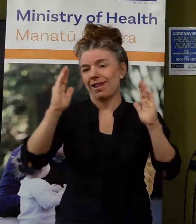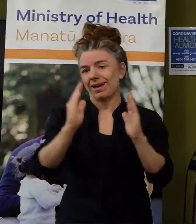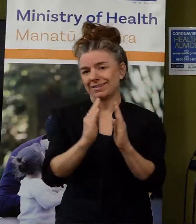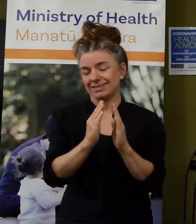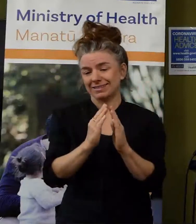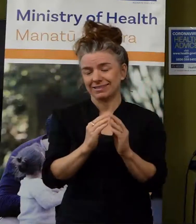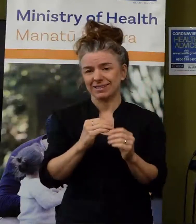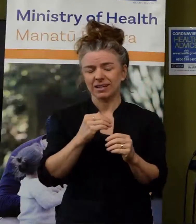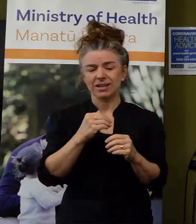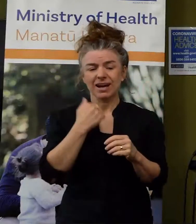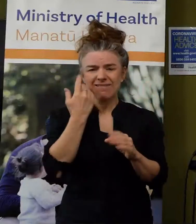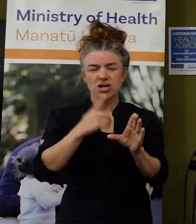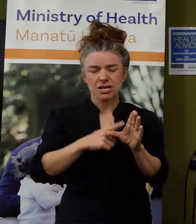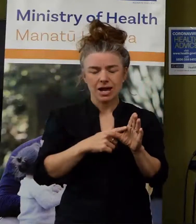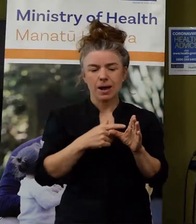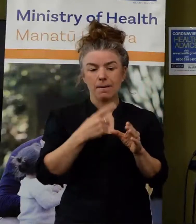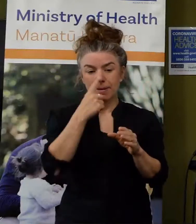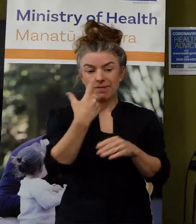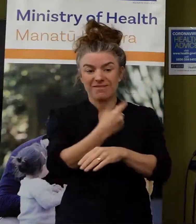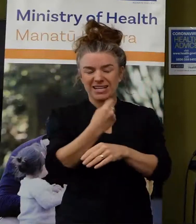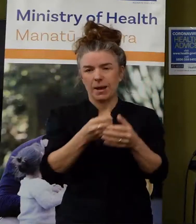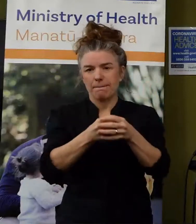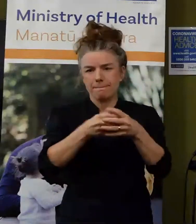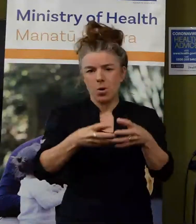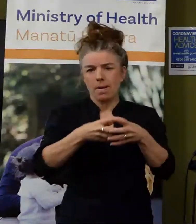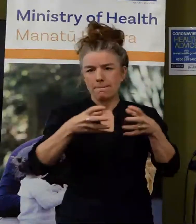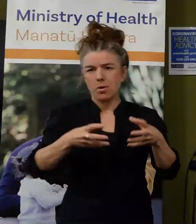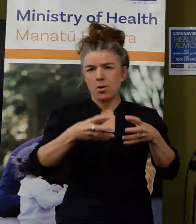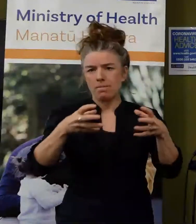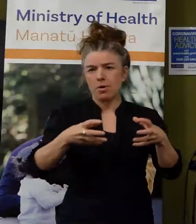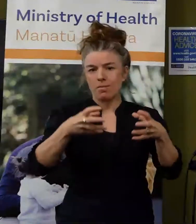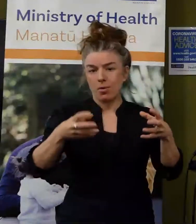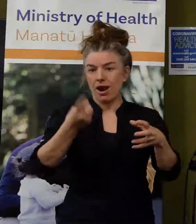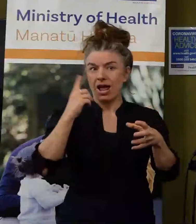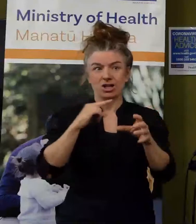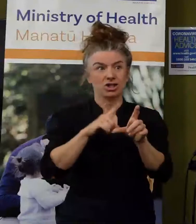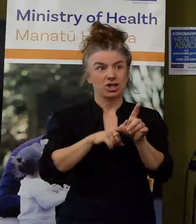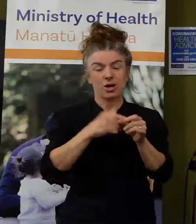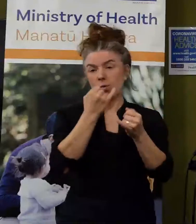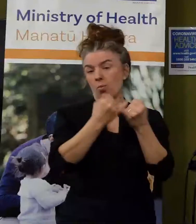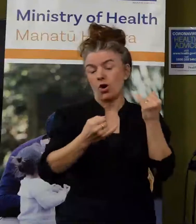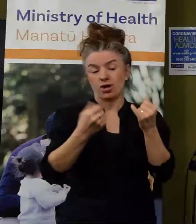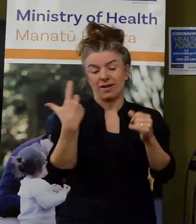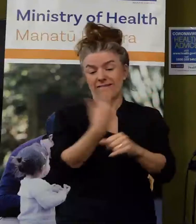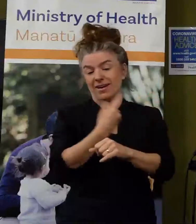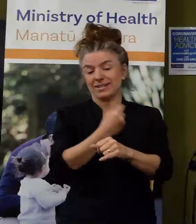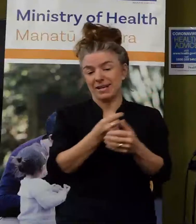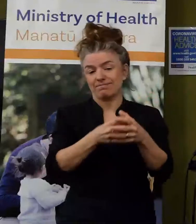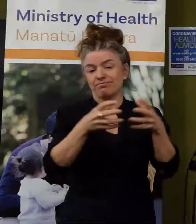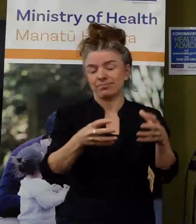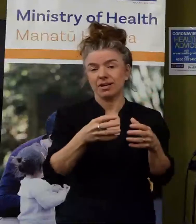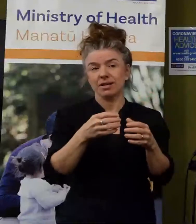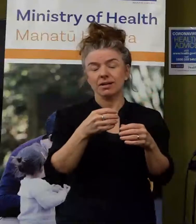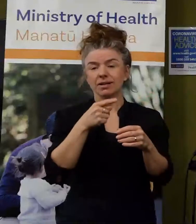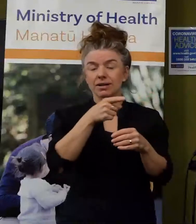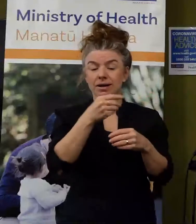Last year, we vaccinated more people than we had ever before. We brought in-- brought in 1.36 million doses